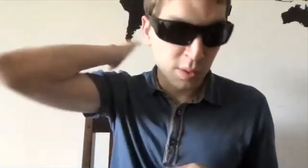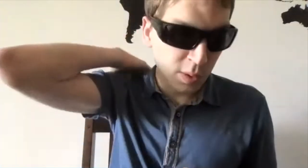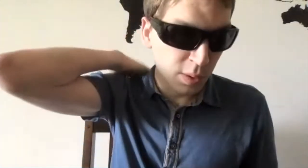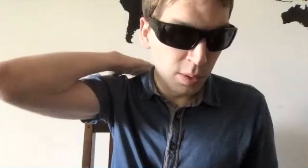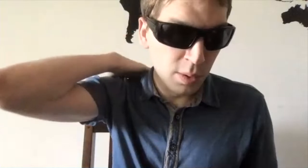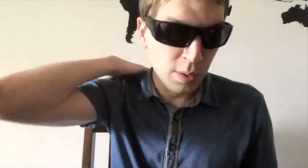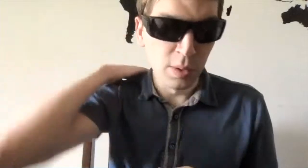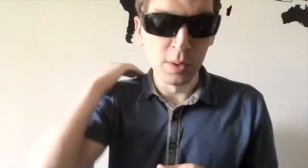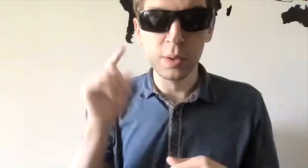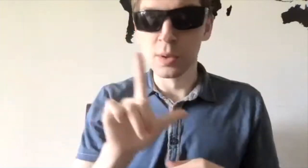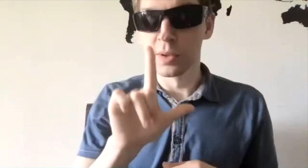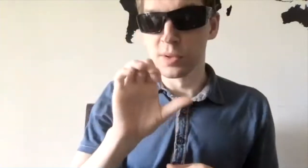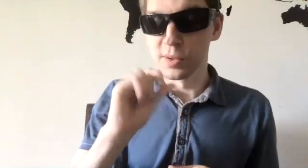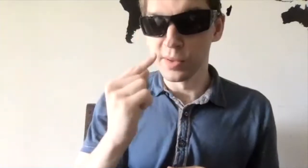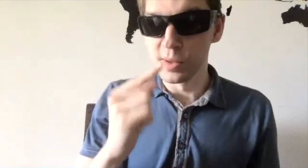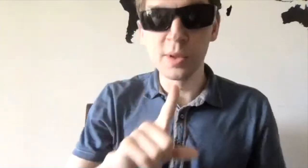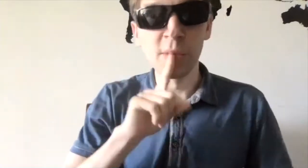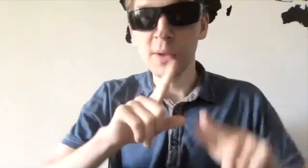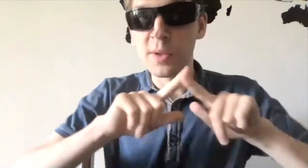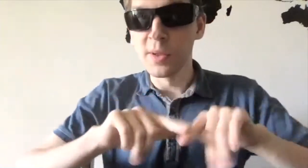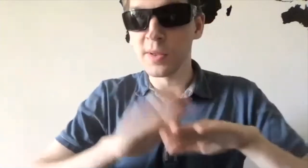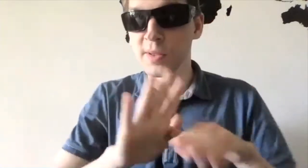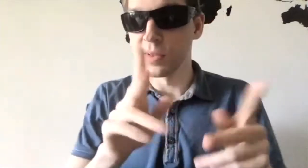It can even be on your back. It may even be on your leg.